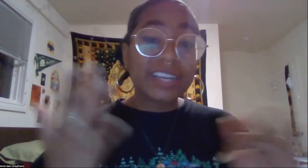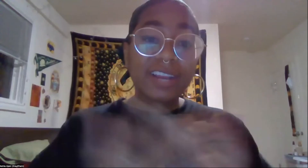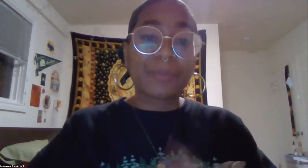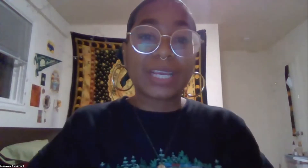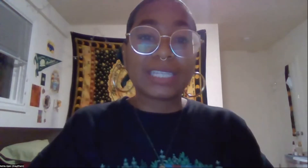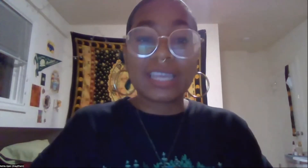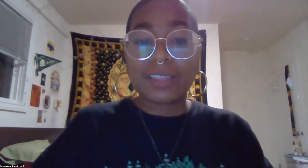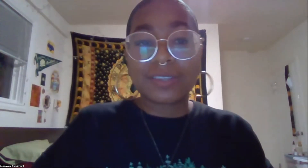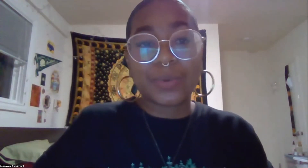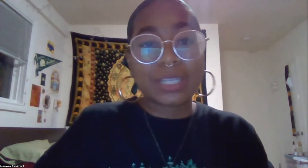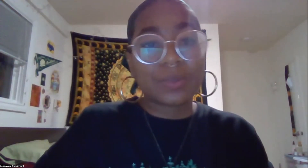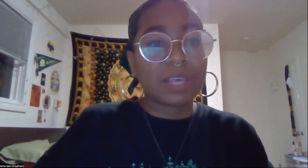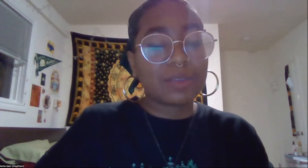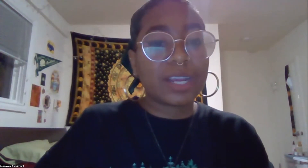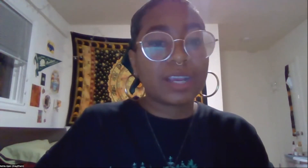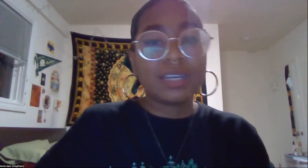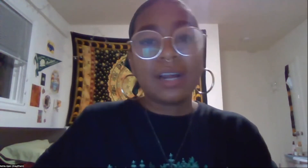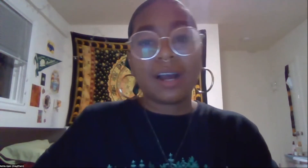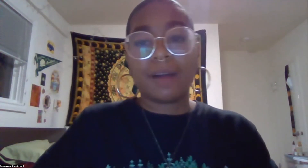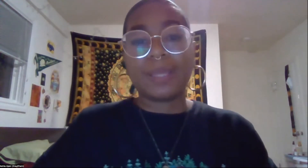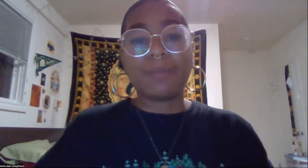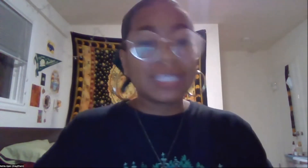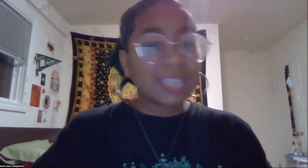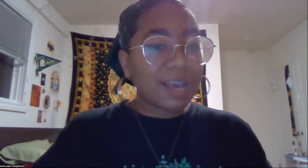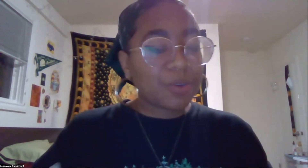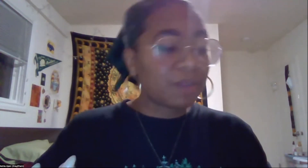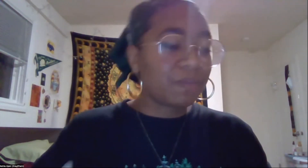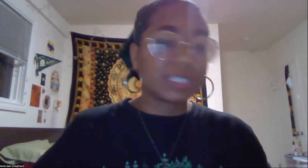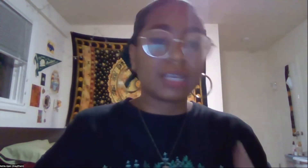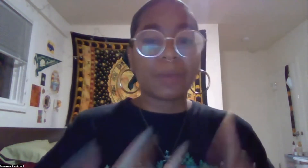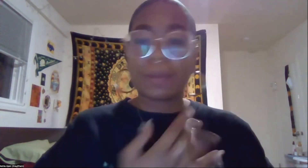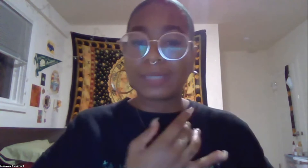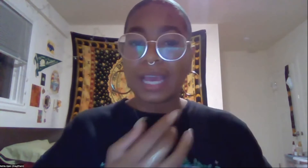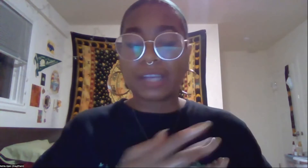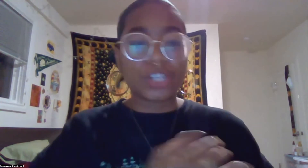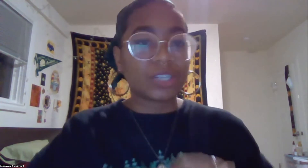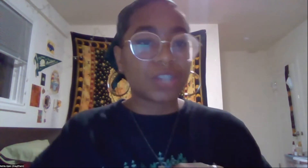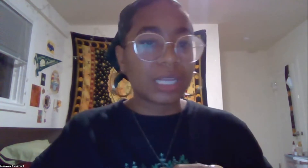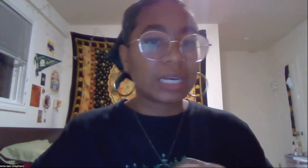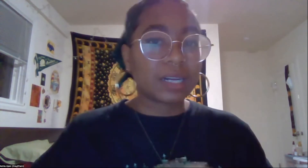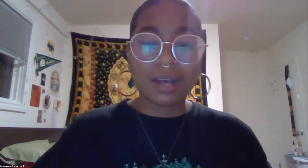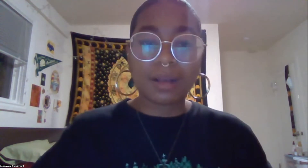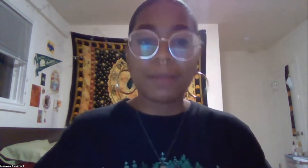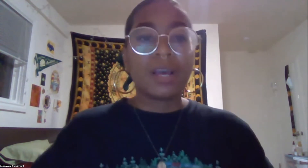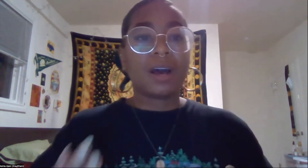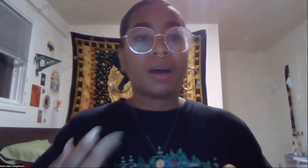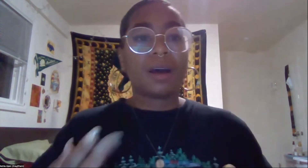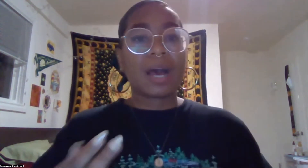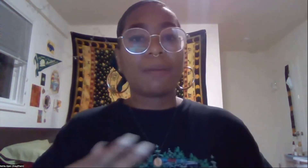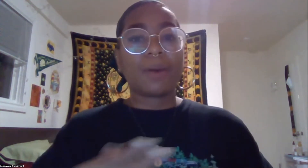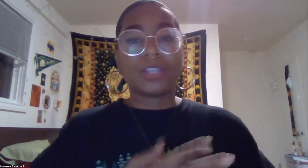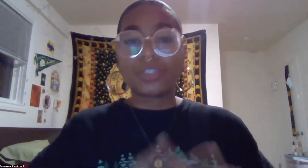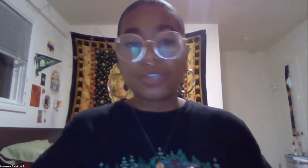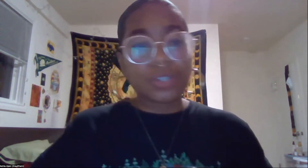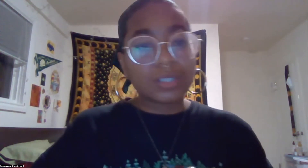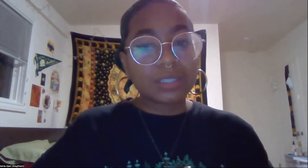April 18 2023. In the meantime, you can visit my website: ashiaajani.com I'm on the socials,